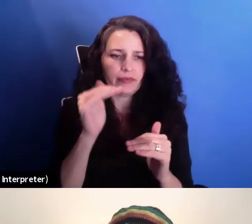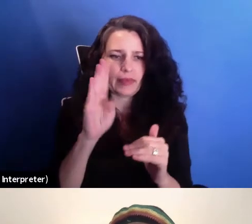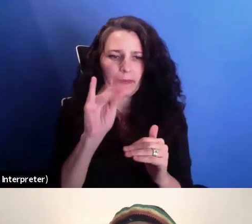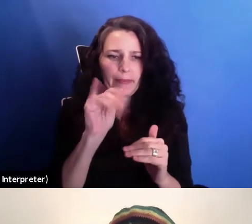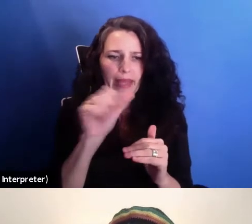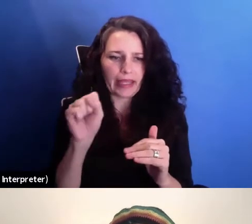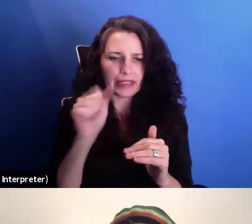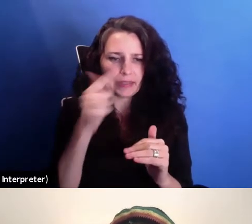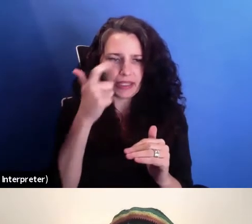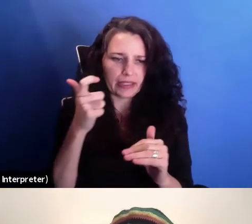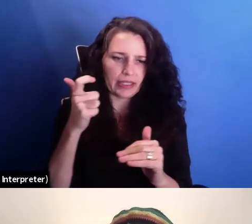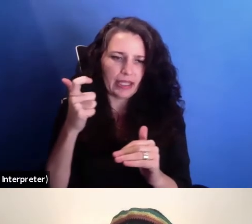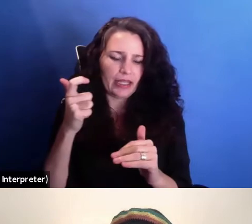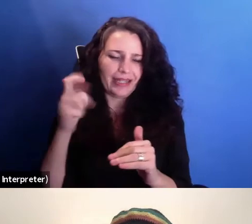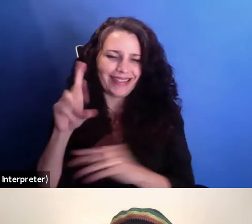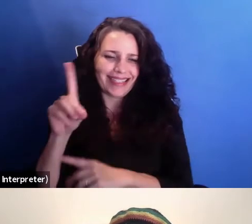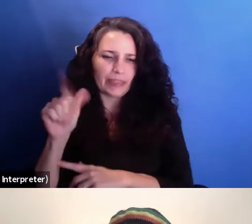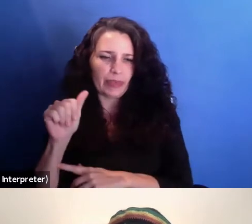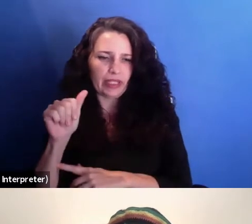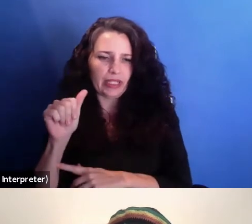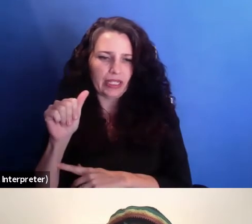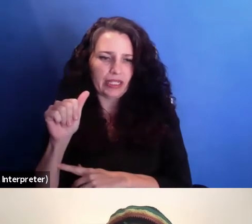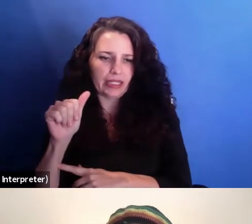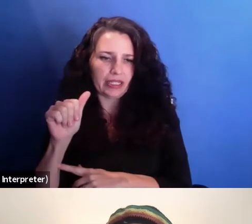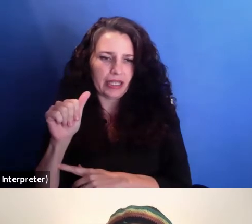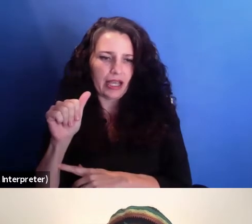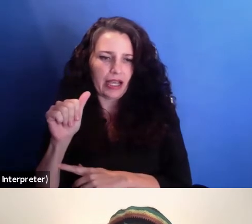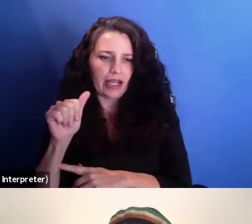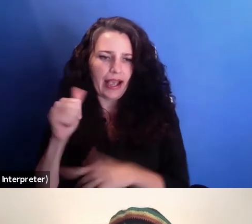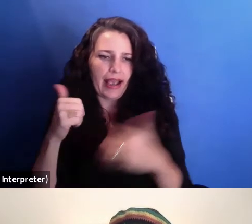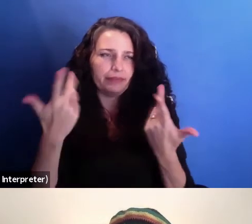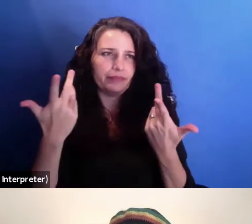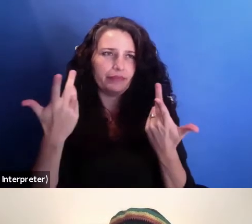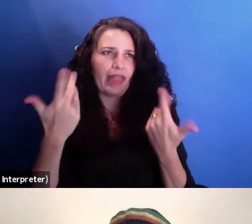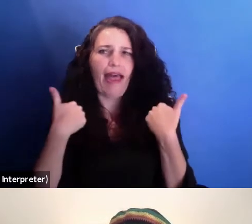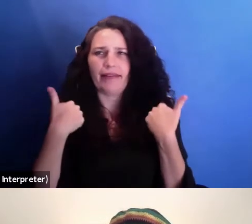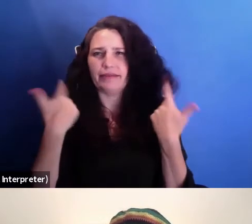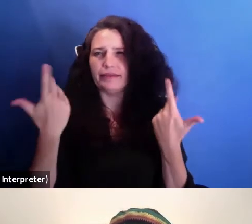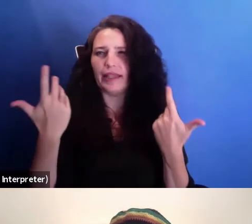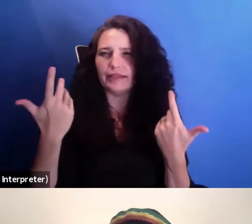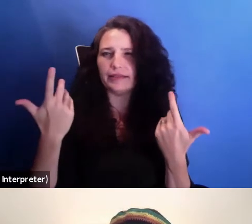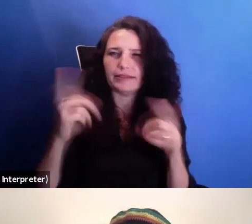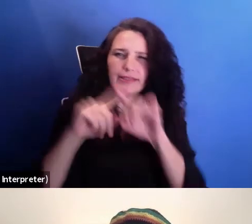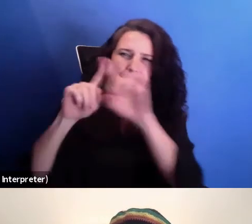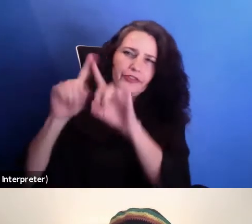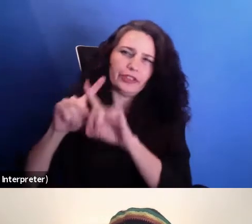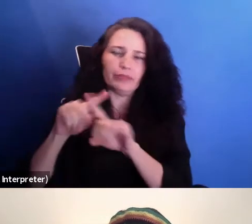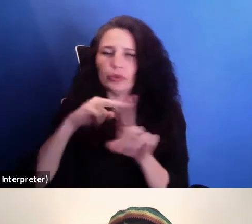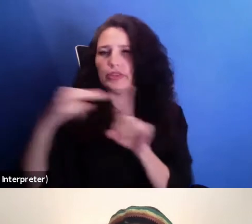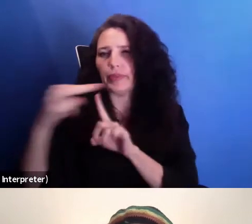So the campers for instance, like Jim, had to become comfortable with other campers that had disability affected speech